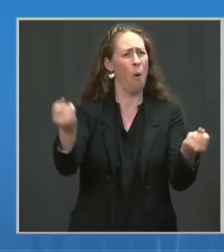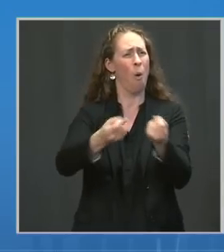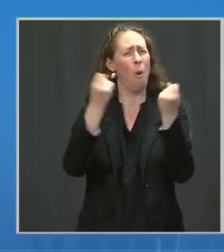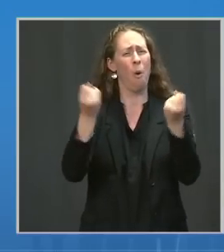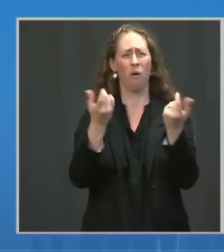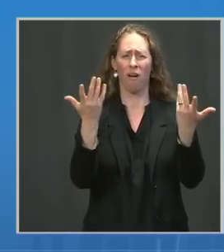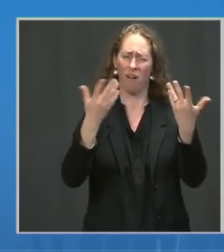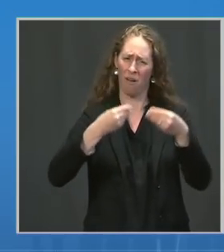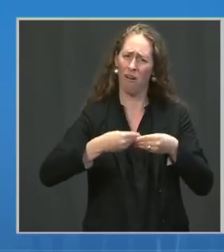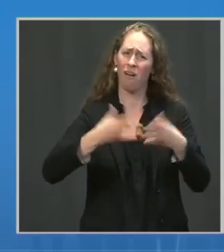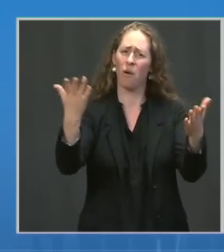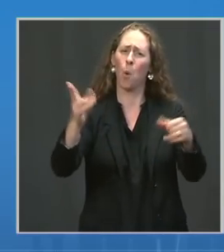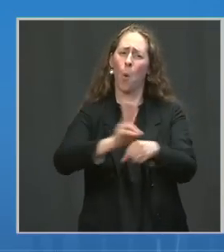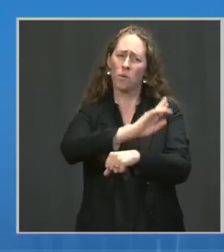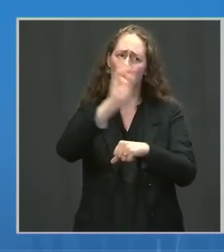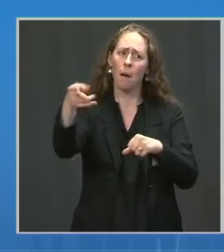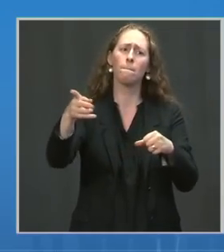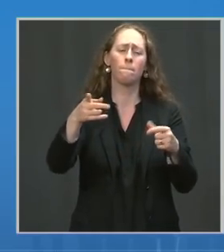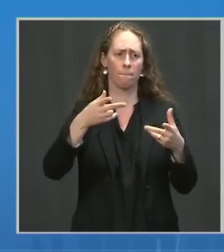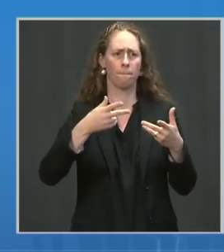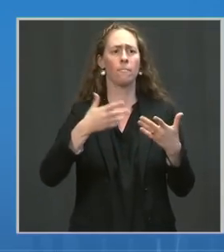to give $100 to anyone who gets fully vaccinated.